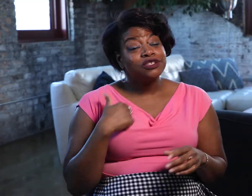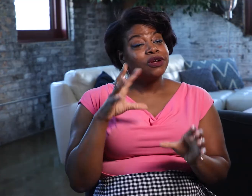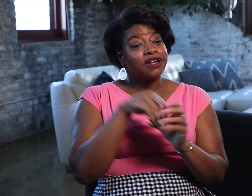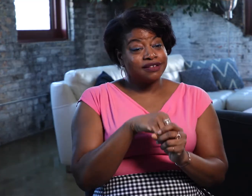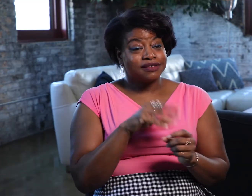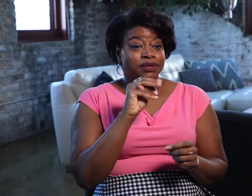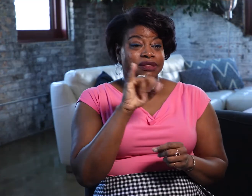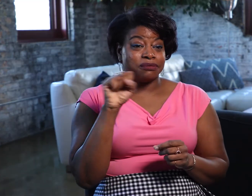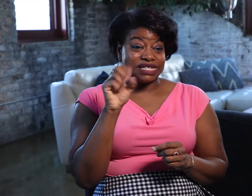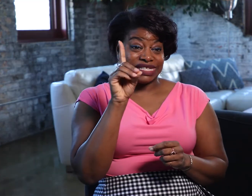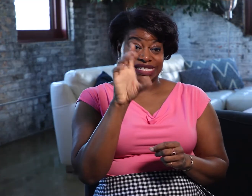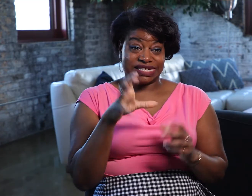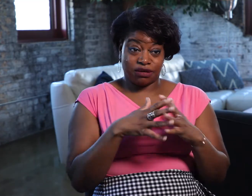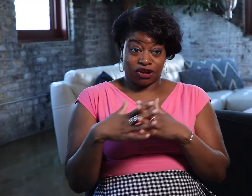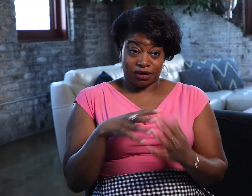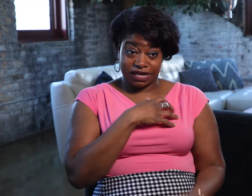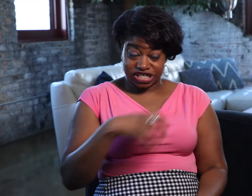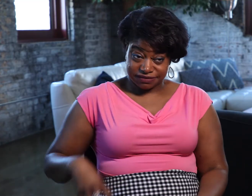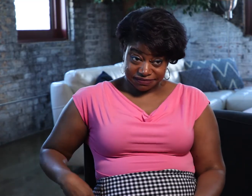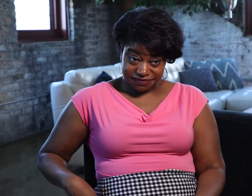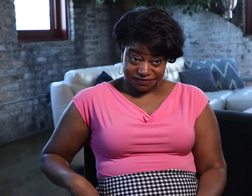so I became involved in the Miss DC America pageant.